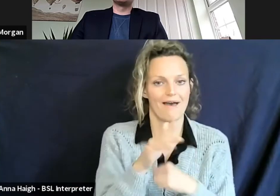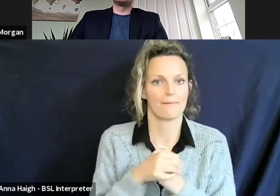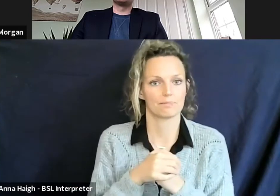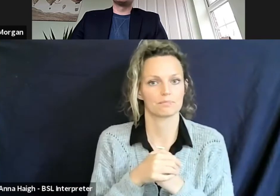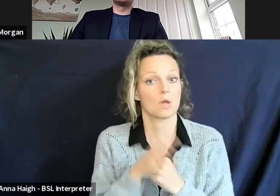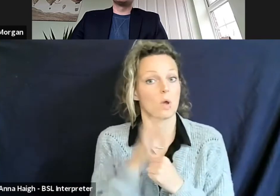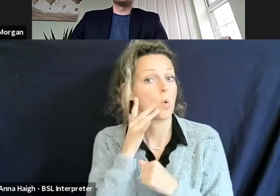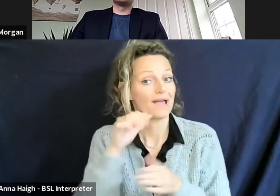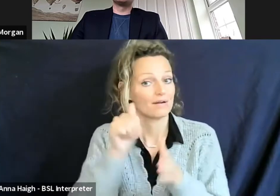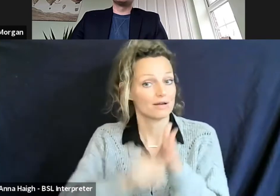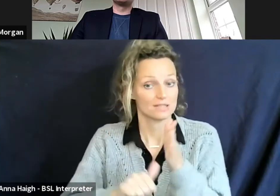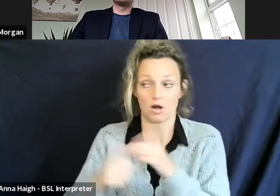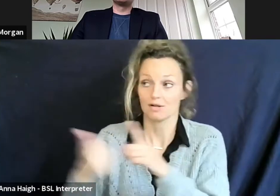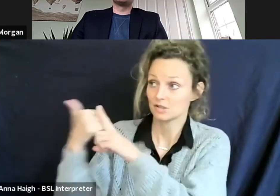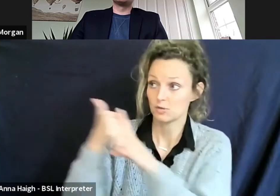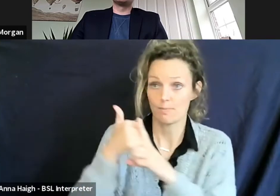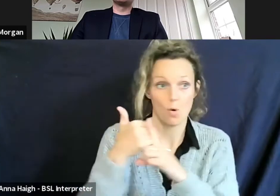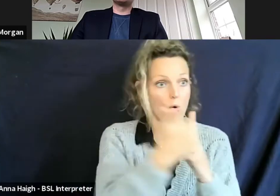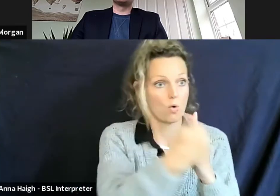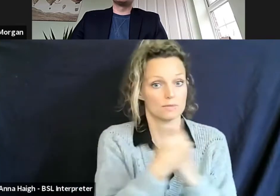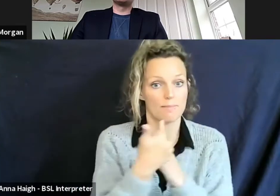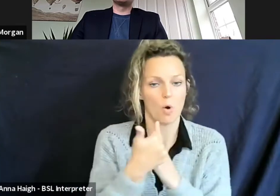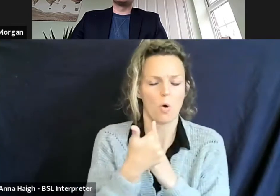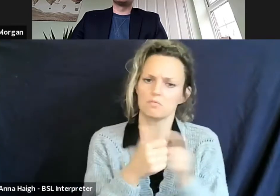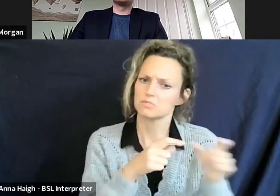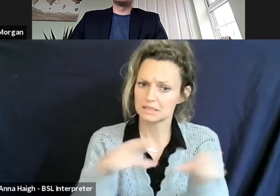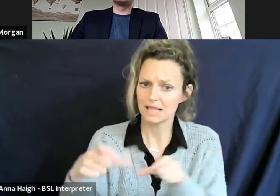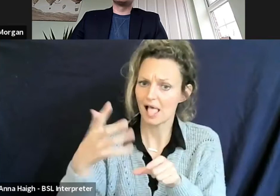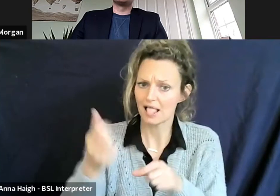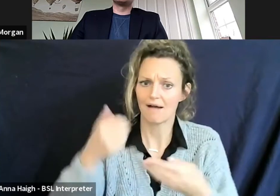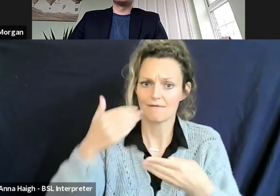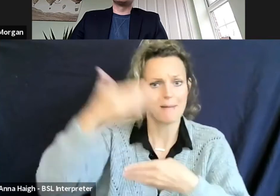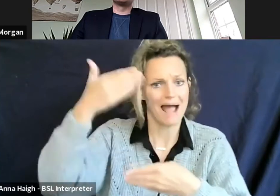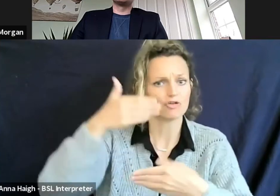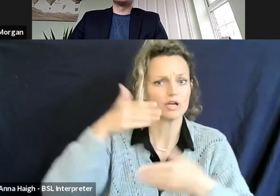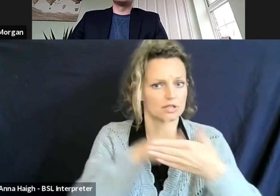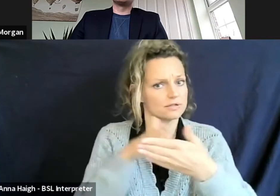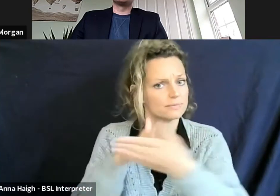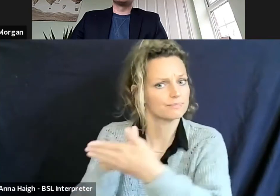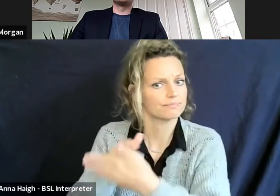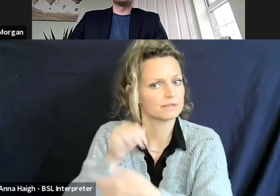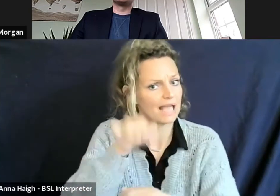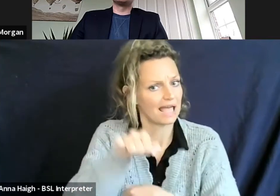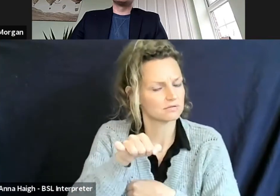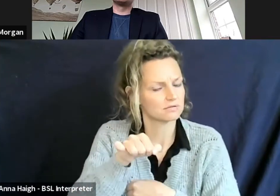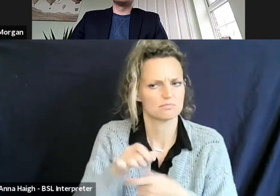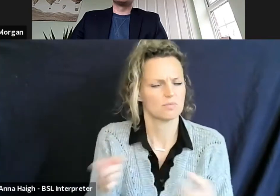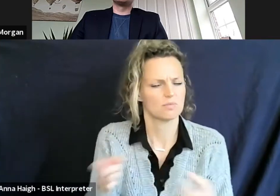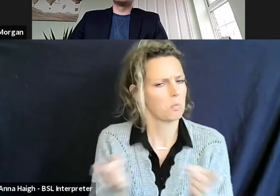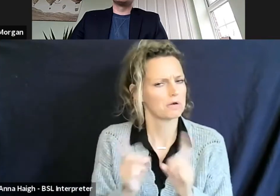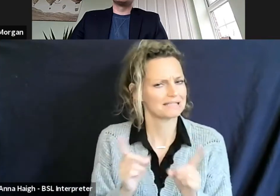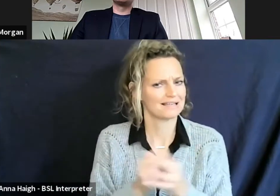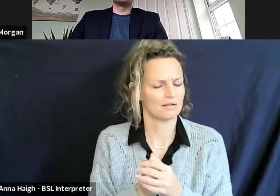There's so much support out there.